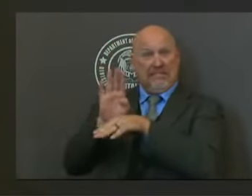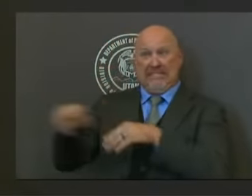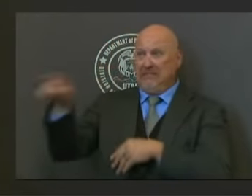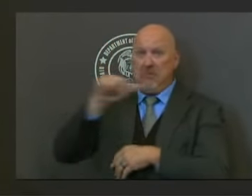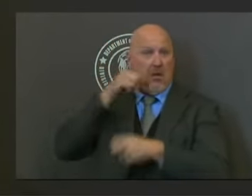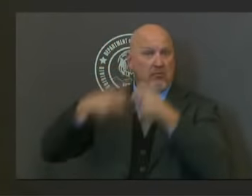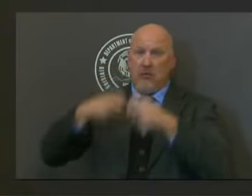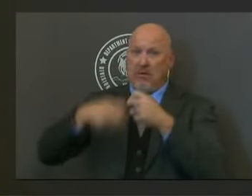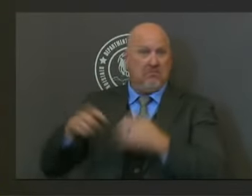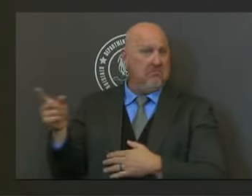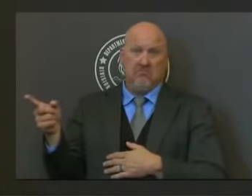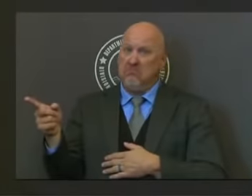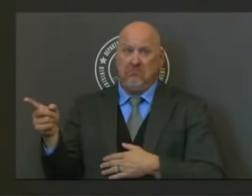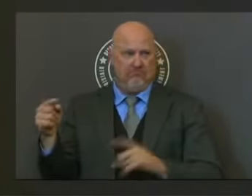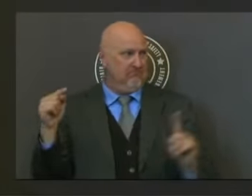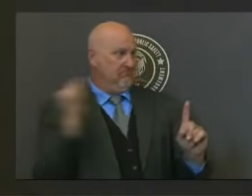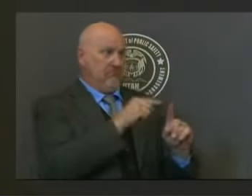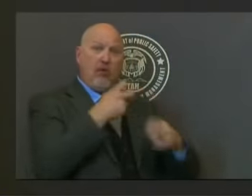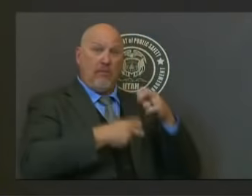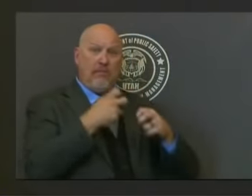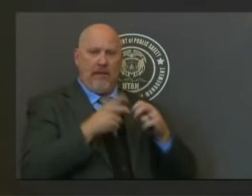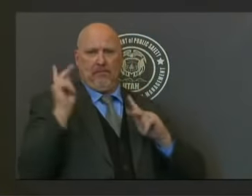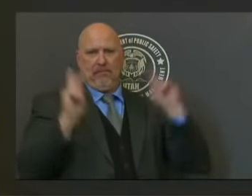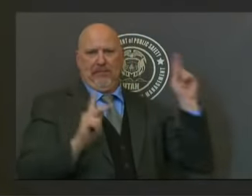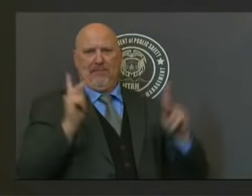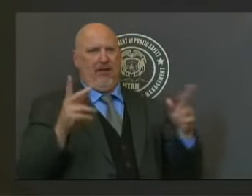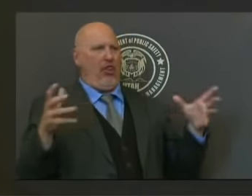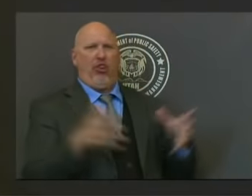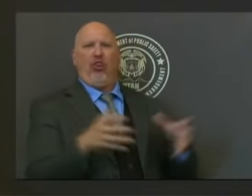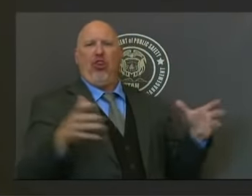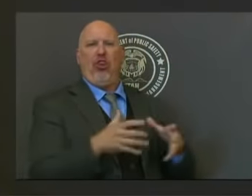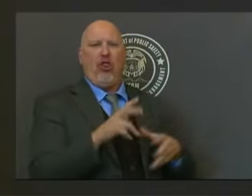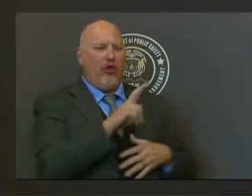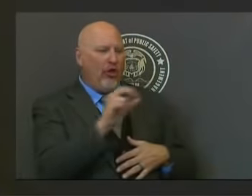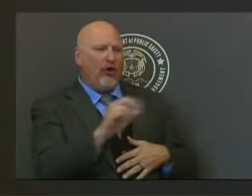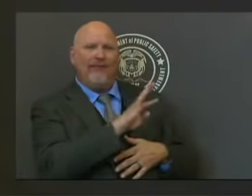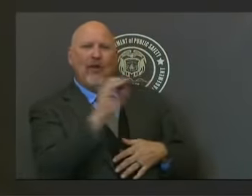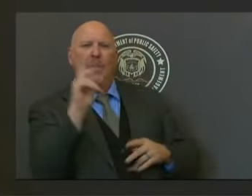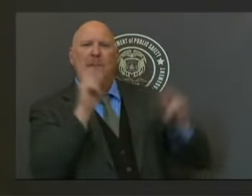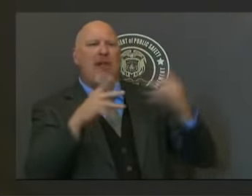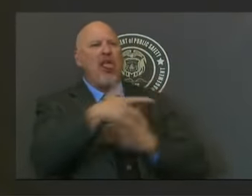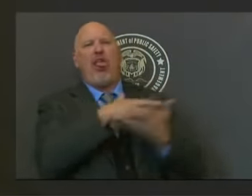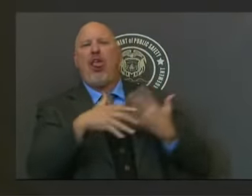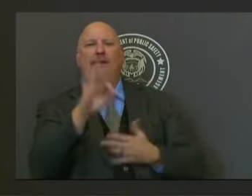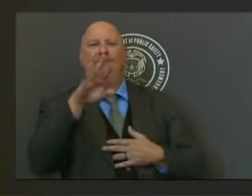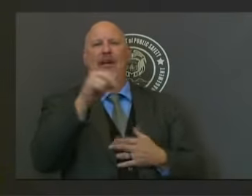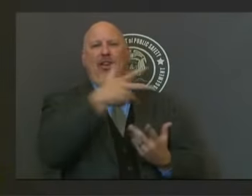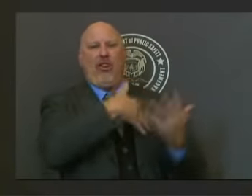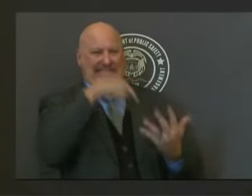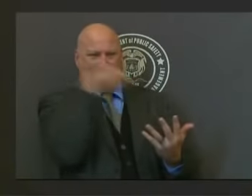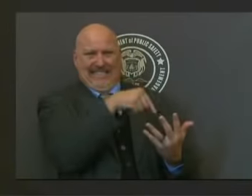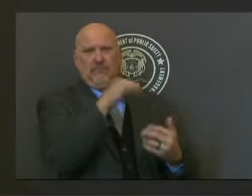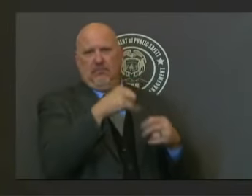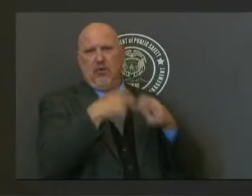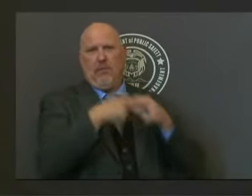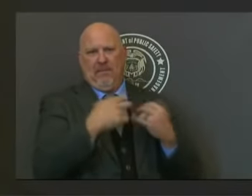I get it in larger groups that's why we've asked for the